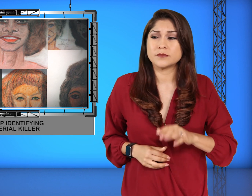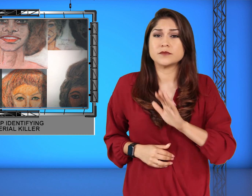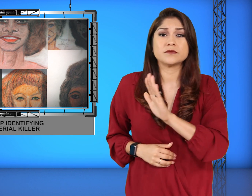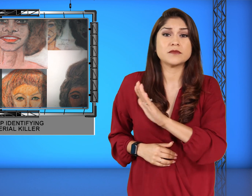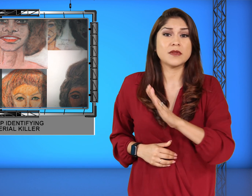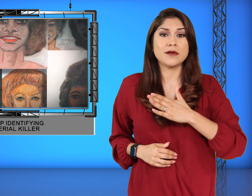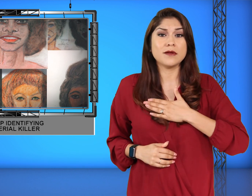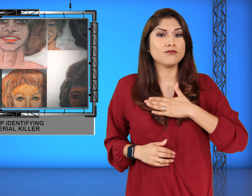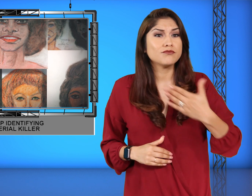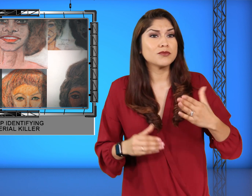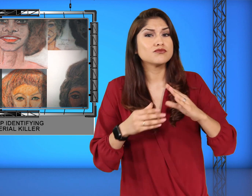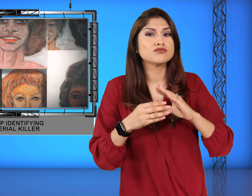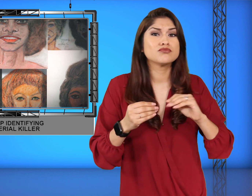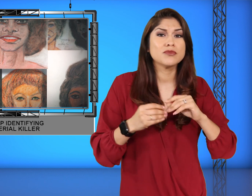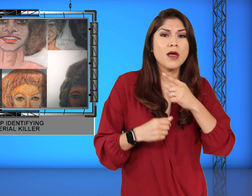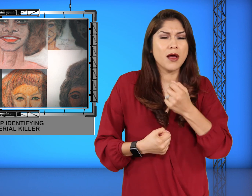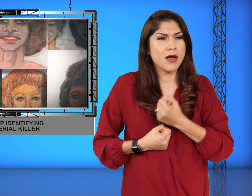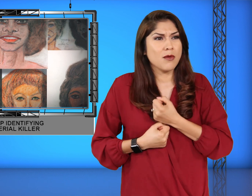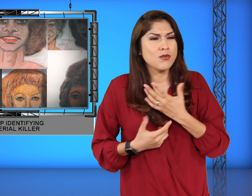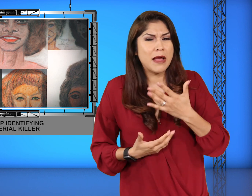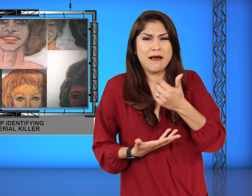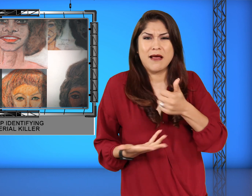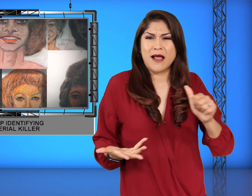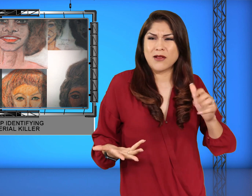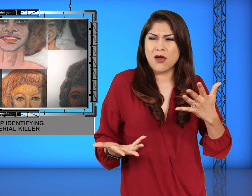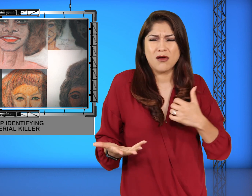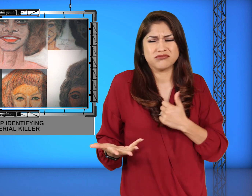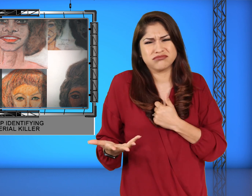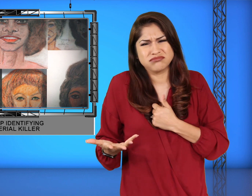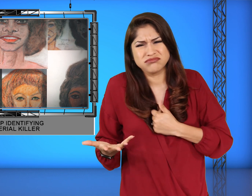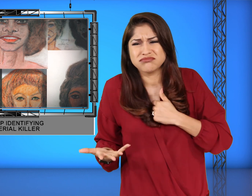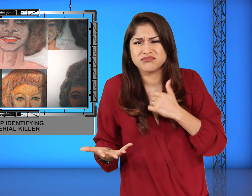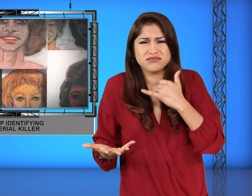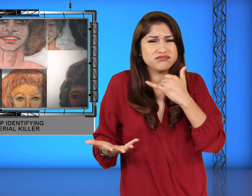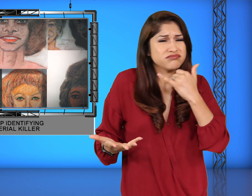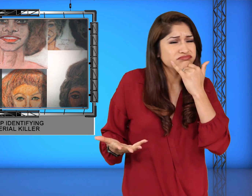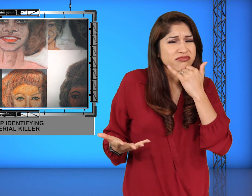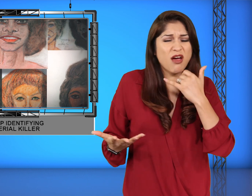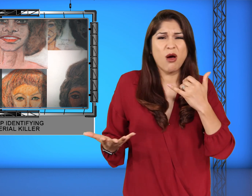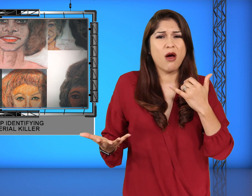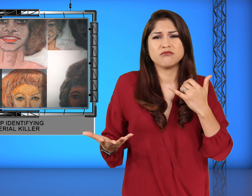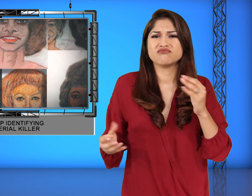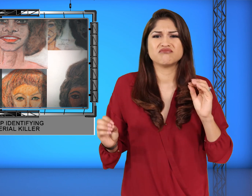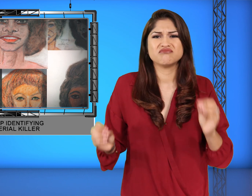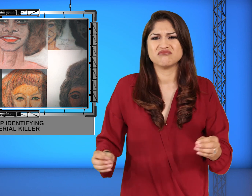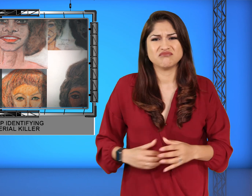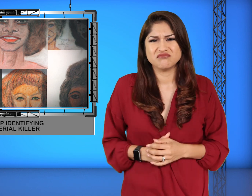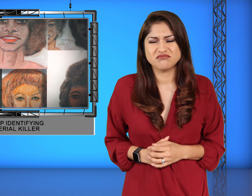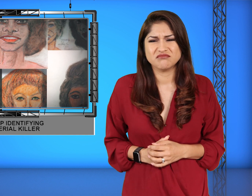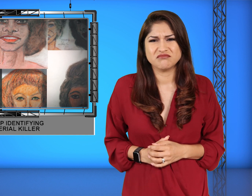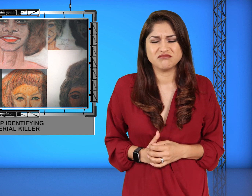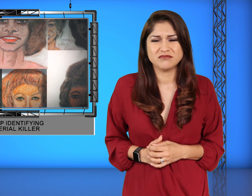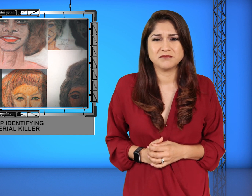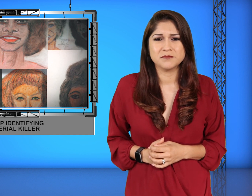Little did not seem to express any remorse in his confessions.